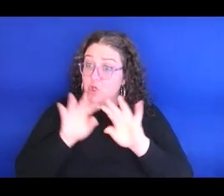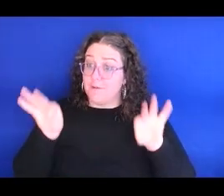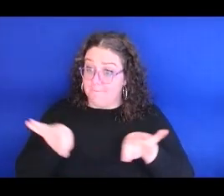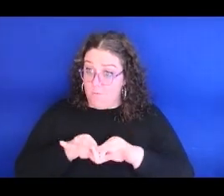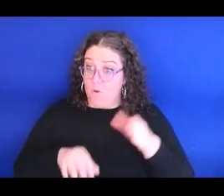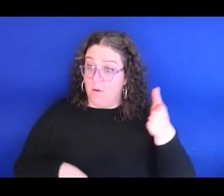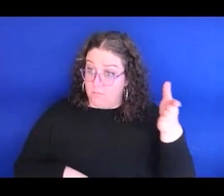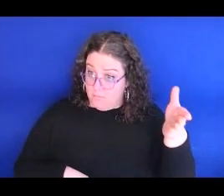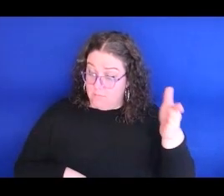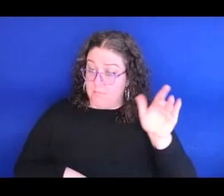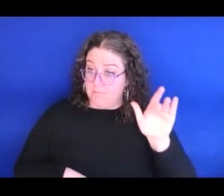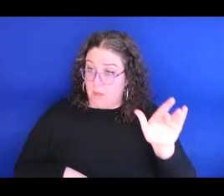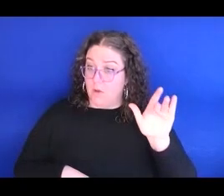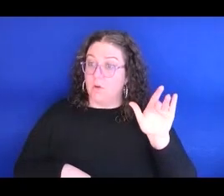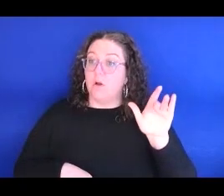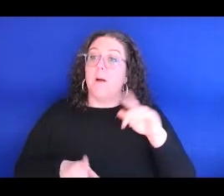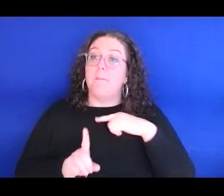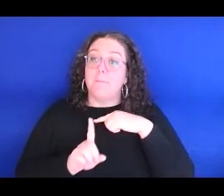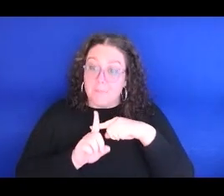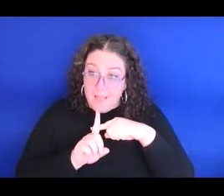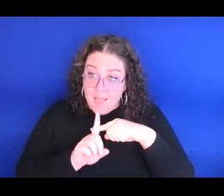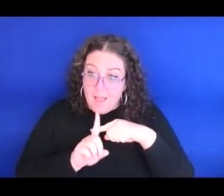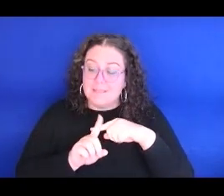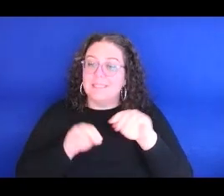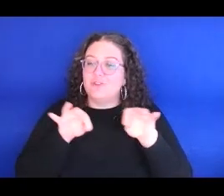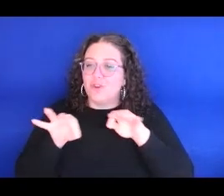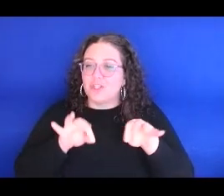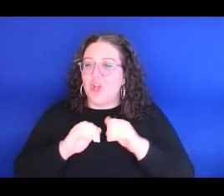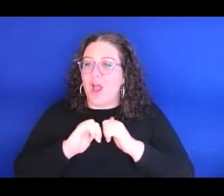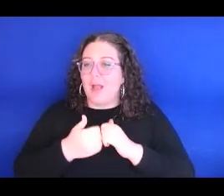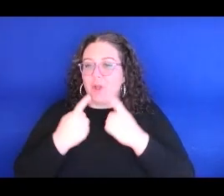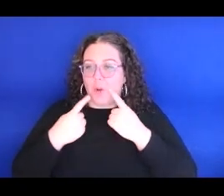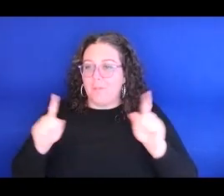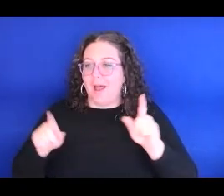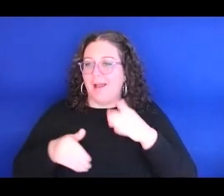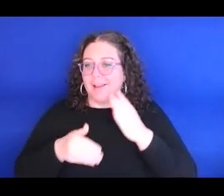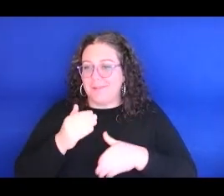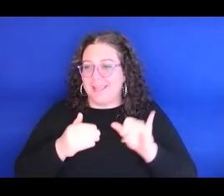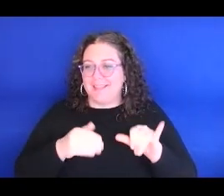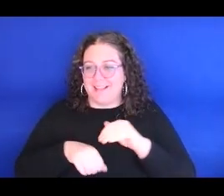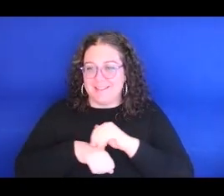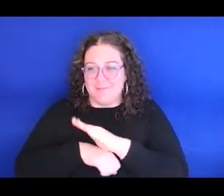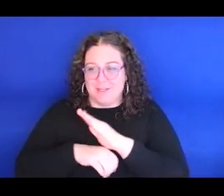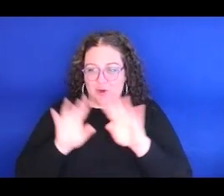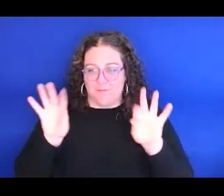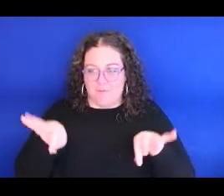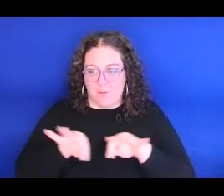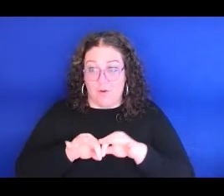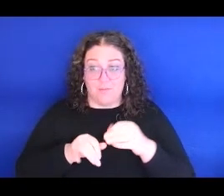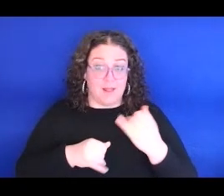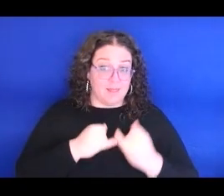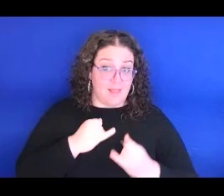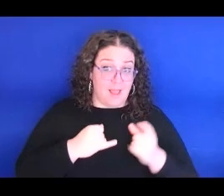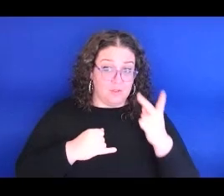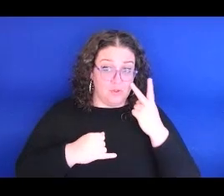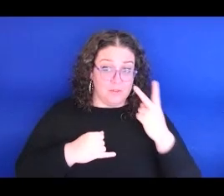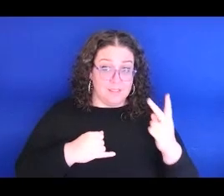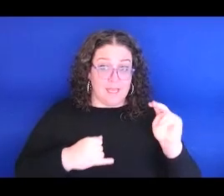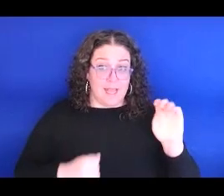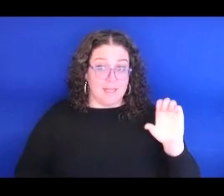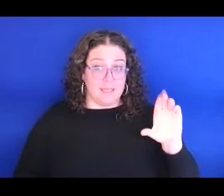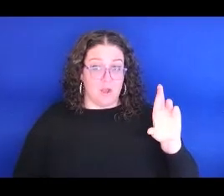instructions on how to complete it successfully. Finally, the NCRTM Accessibility Resources section